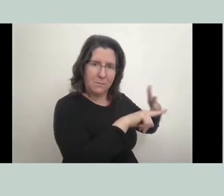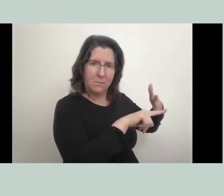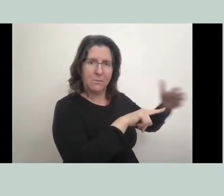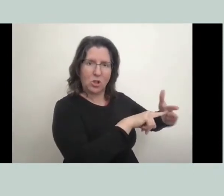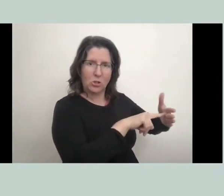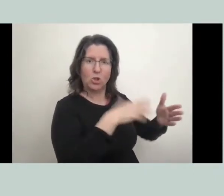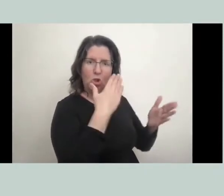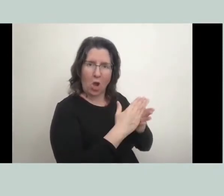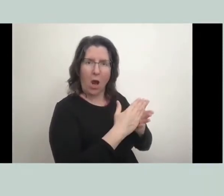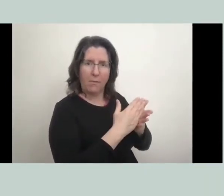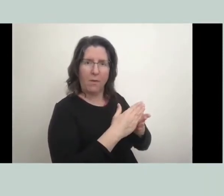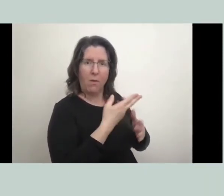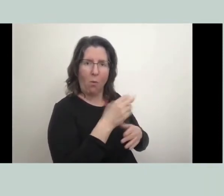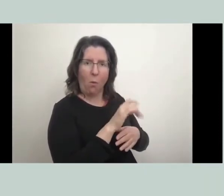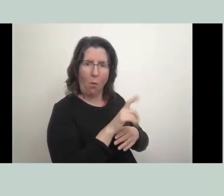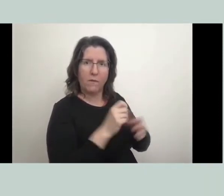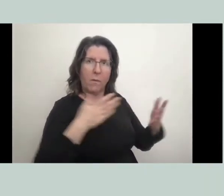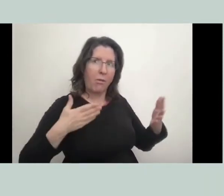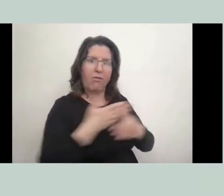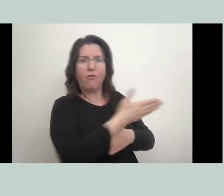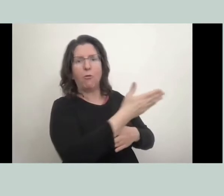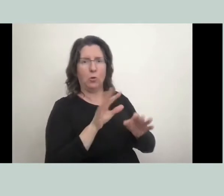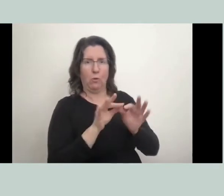to develop and there won't be so many gaps.